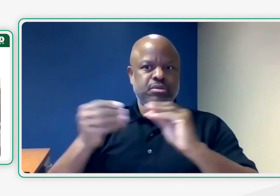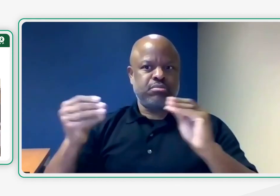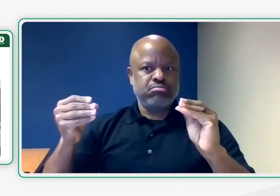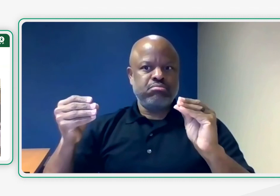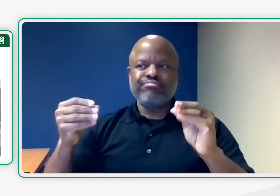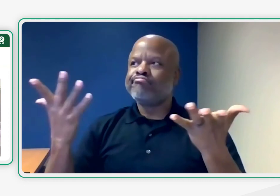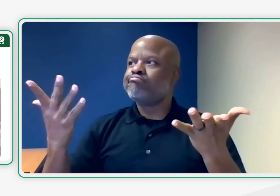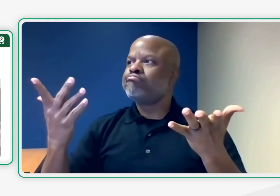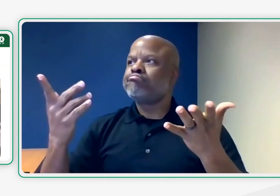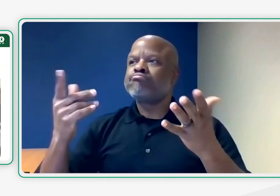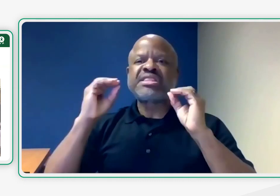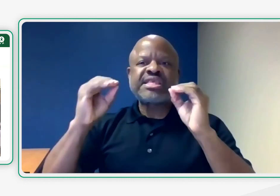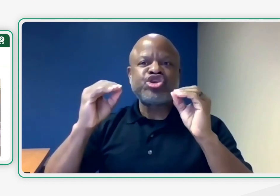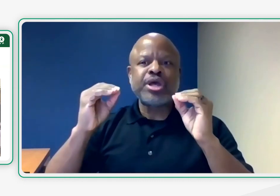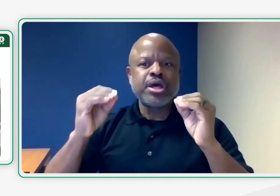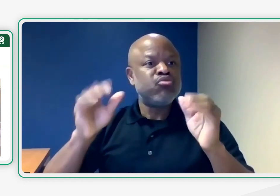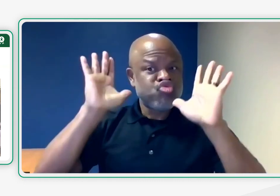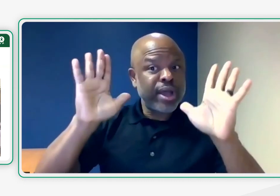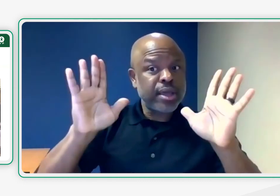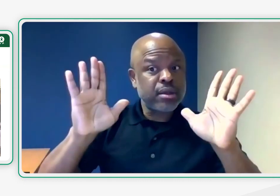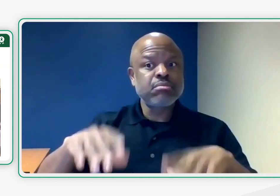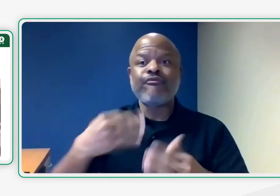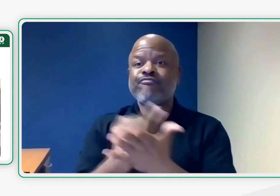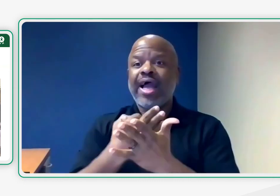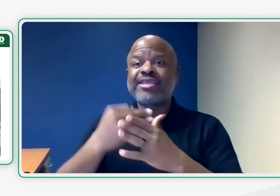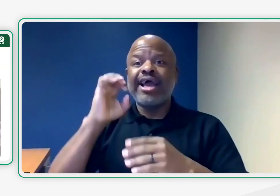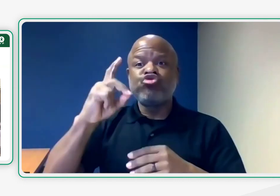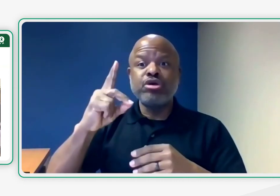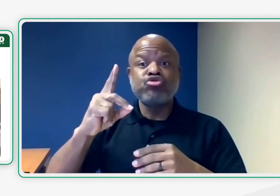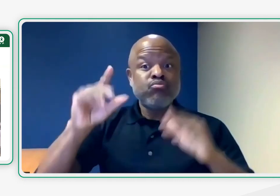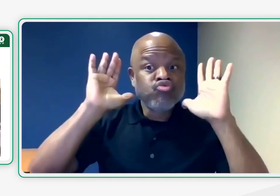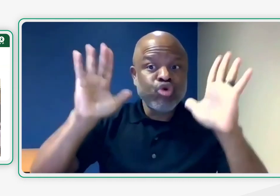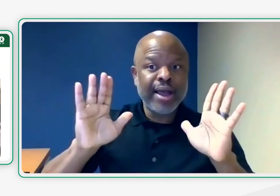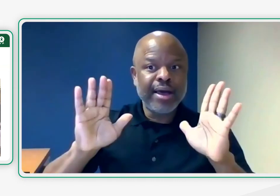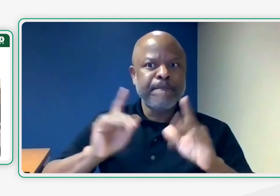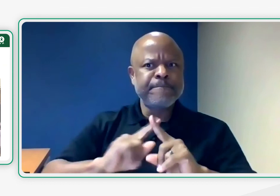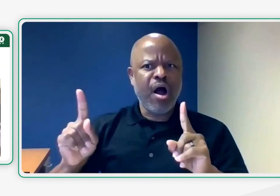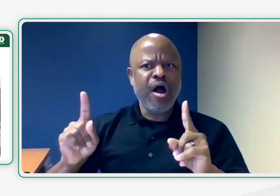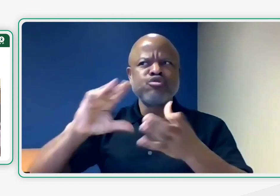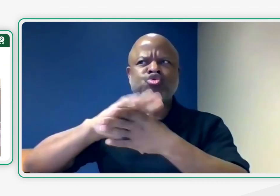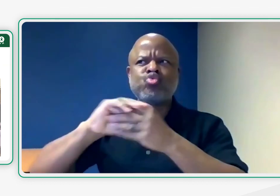All right. Now, it is story time. Teaching is great. You know,